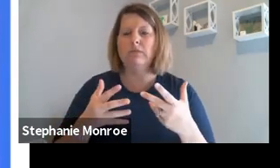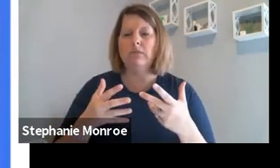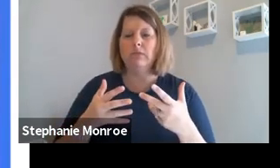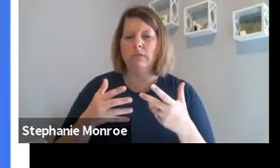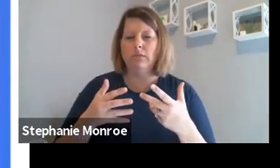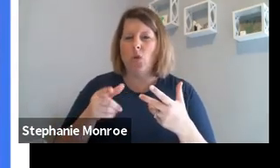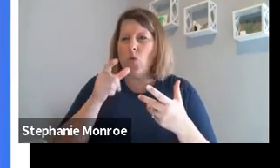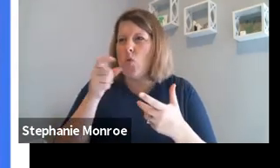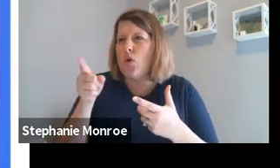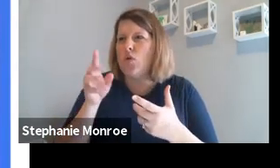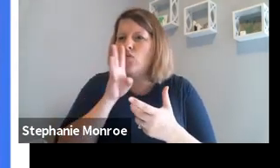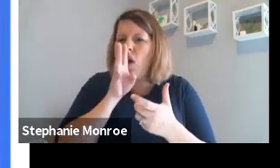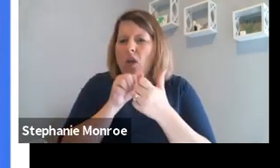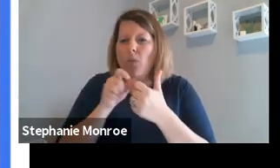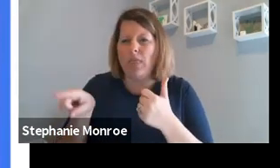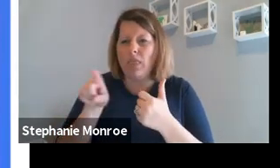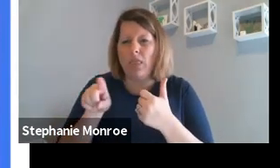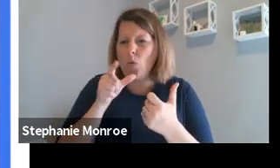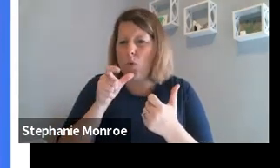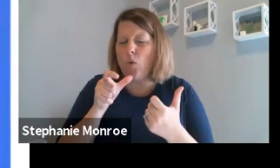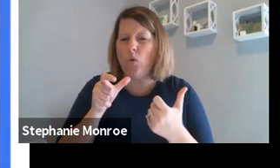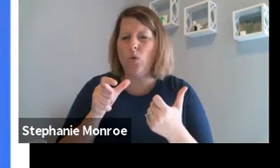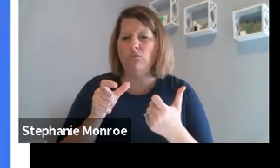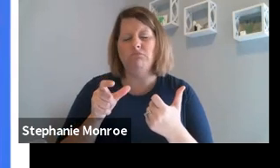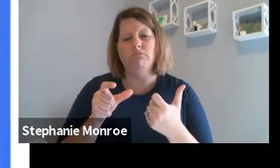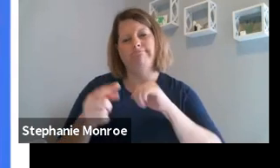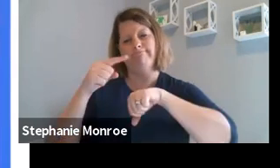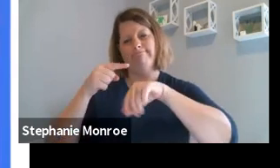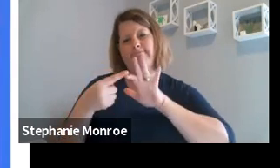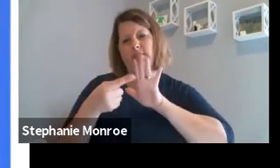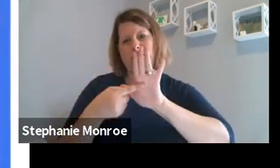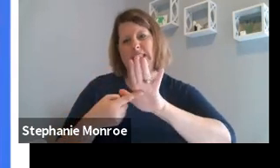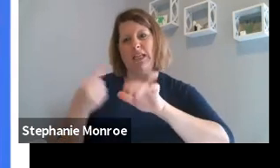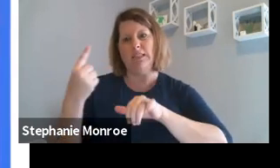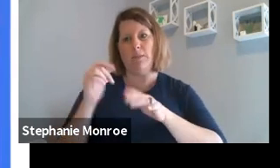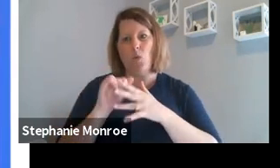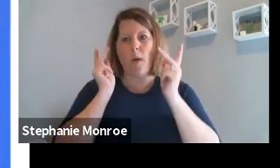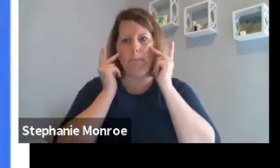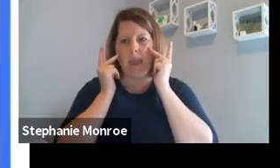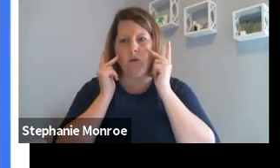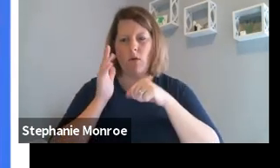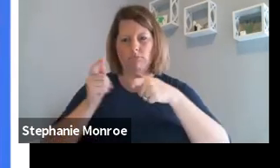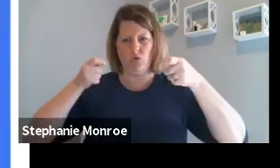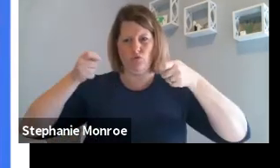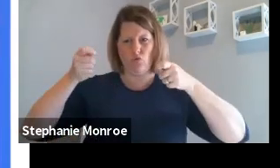or he associating with, are definitely signs of someone who is paranoid in terms of control, and who's going outside